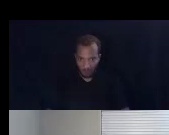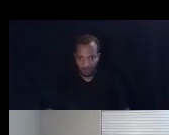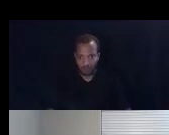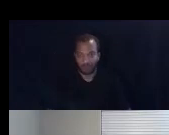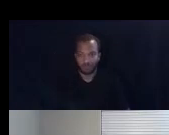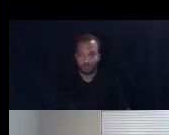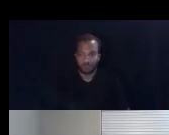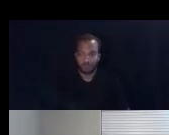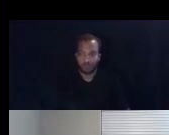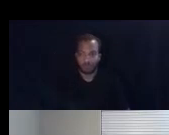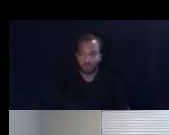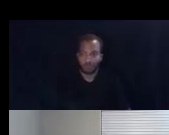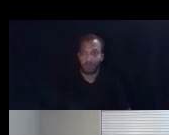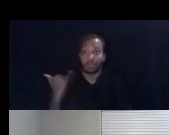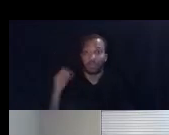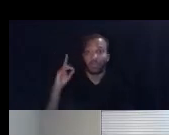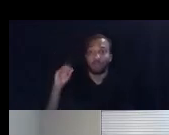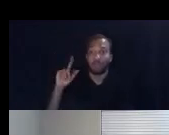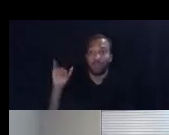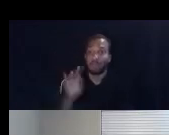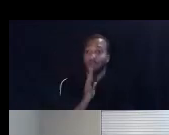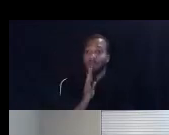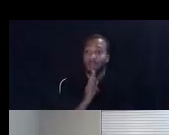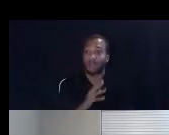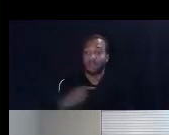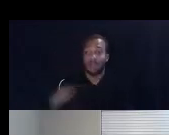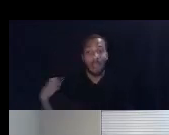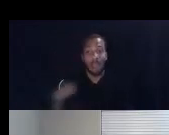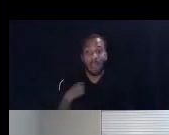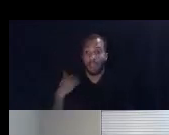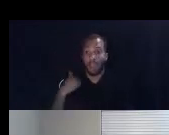This is Dolly. I have zero to do with this.